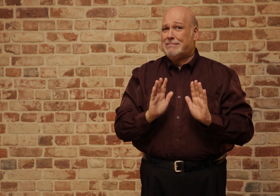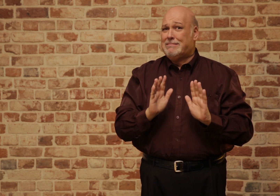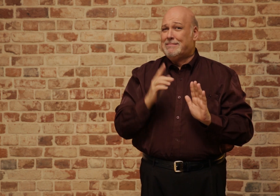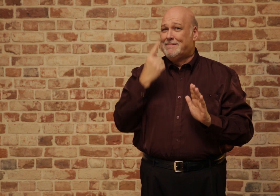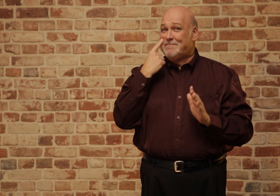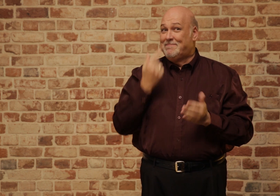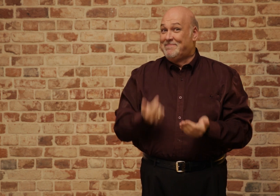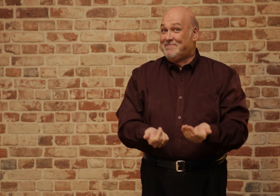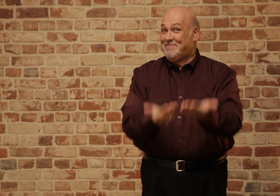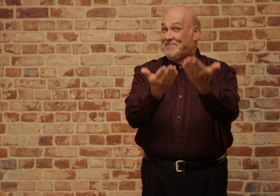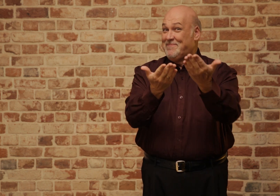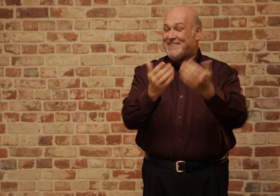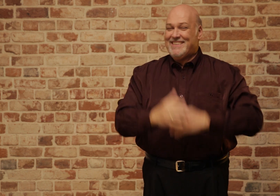Let's watch!